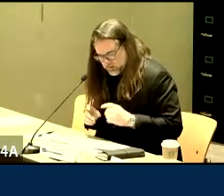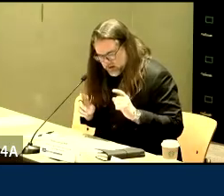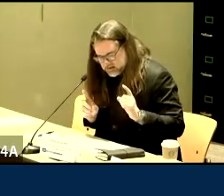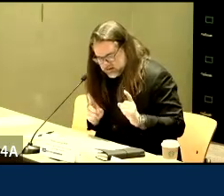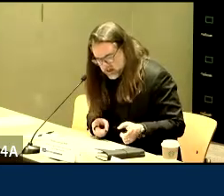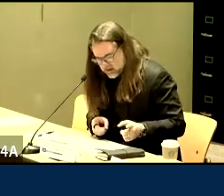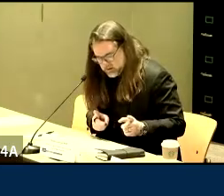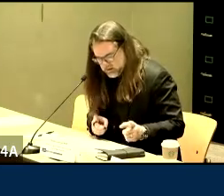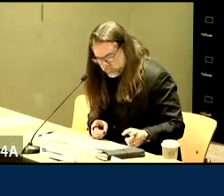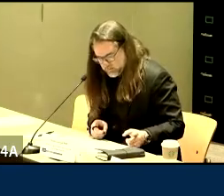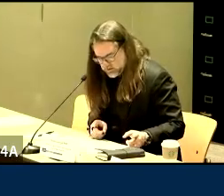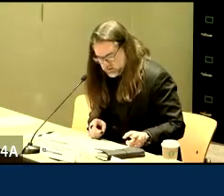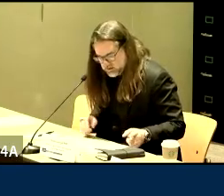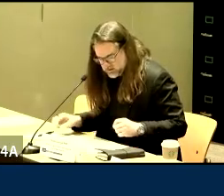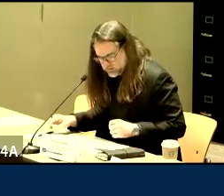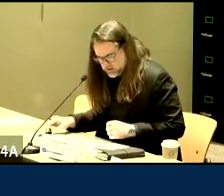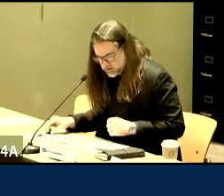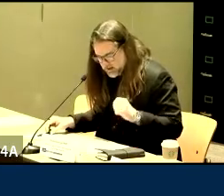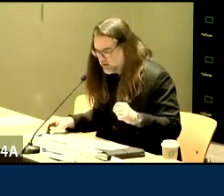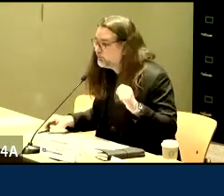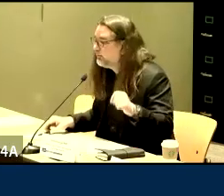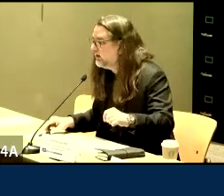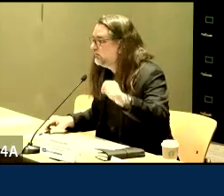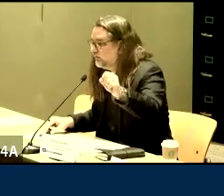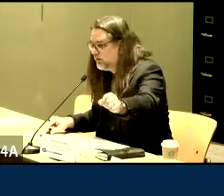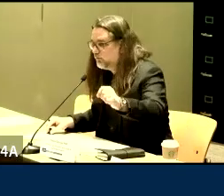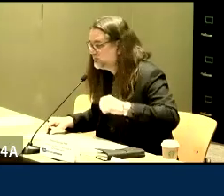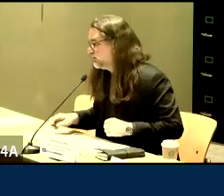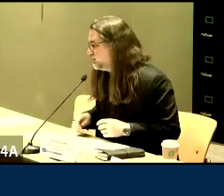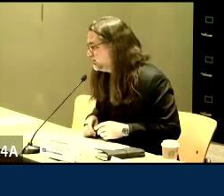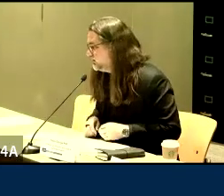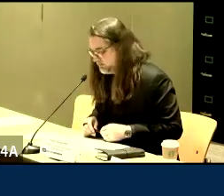providing timely information to decision makers on how to prepare for the fall respiratory season.